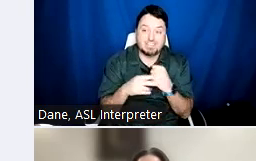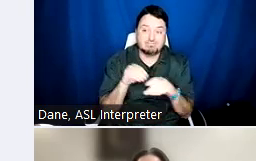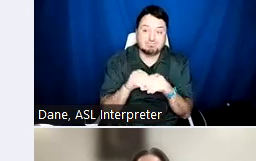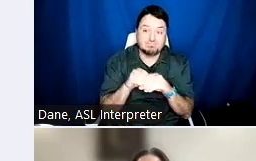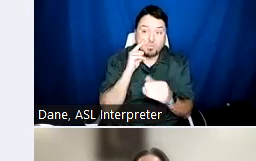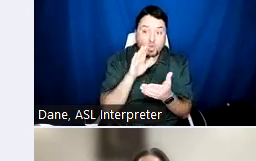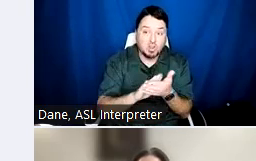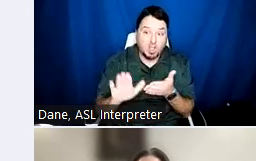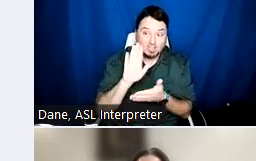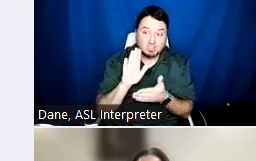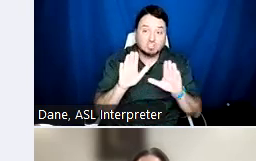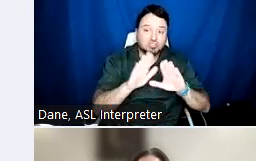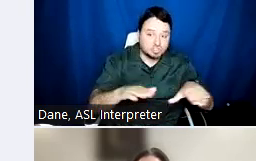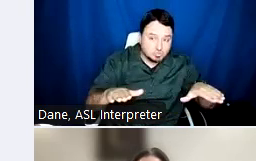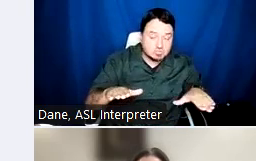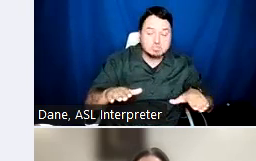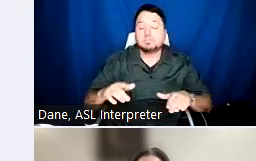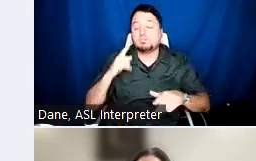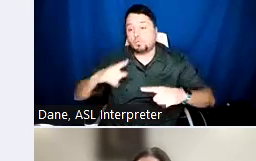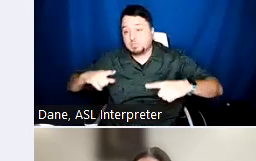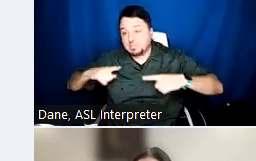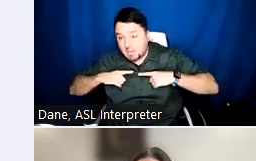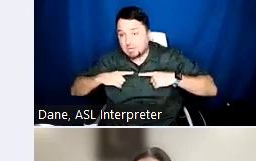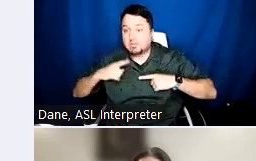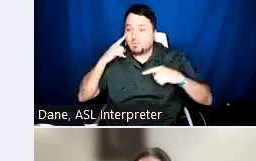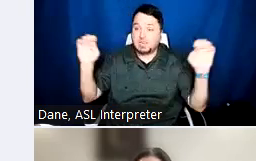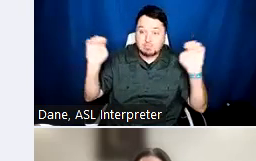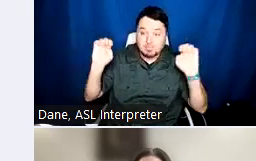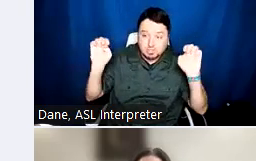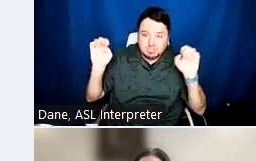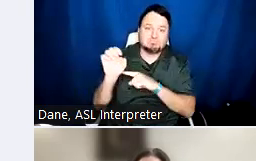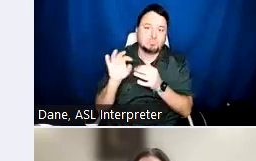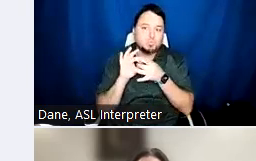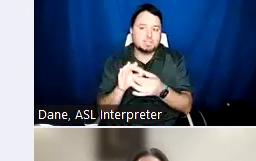children, for retirement and emergency. Obviously that is related to some of the poverty rates.